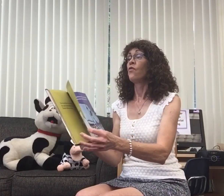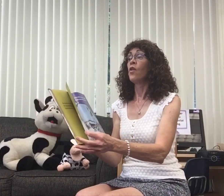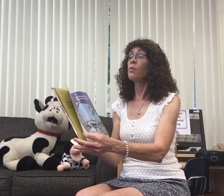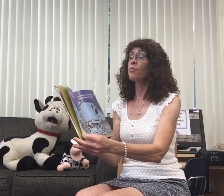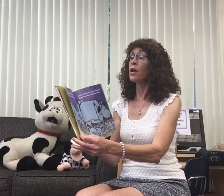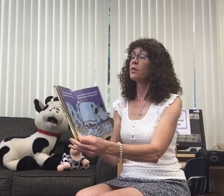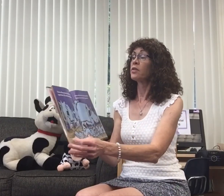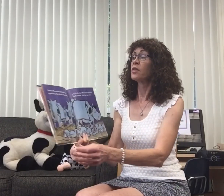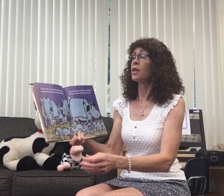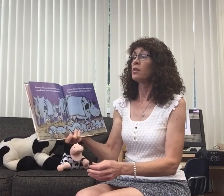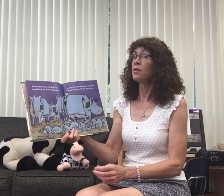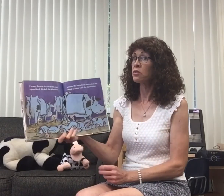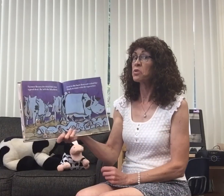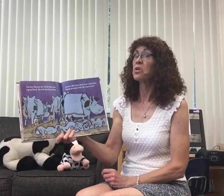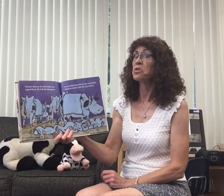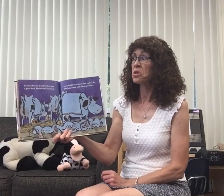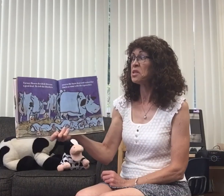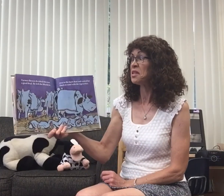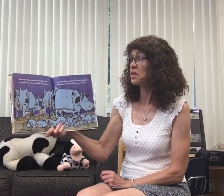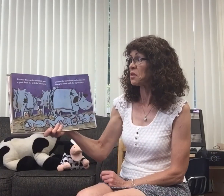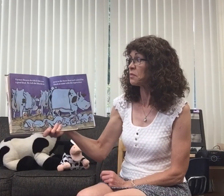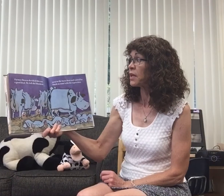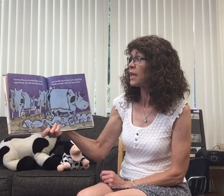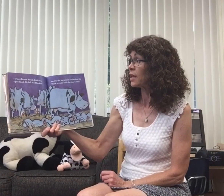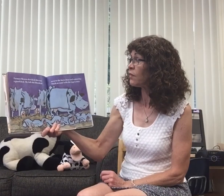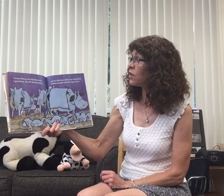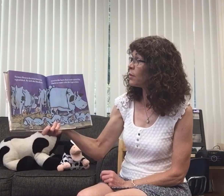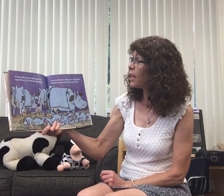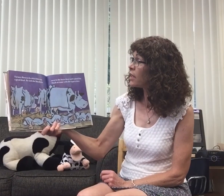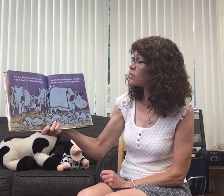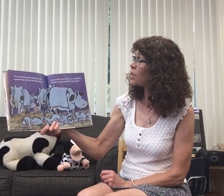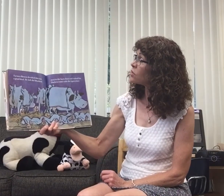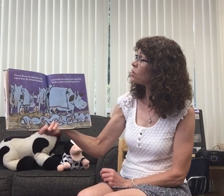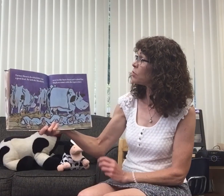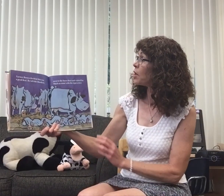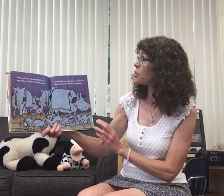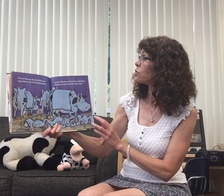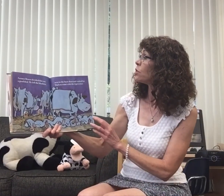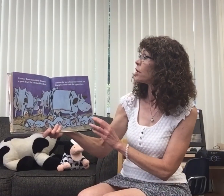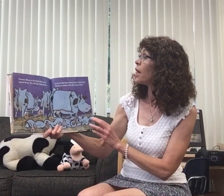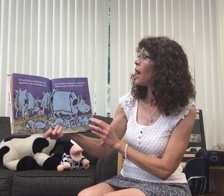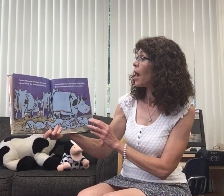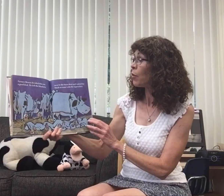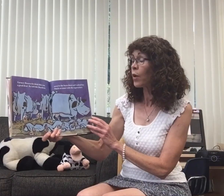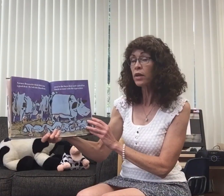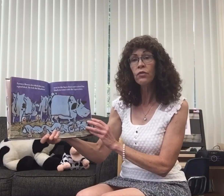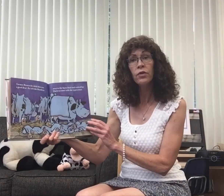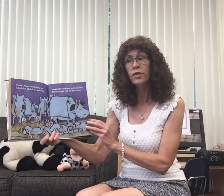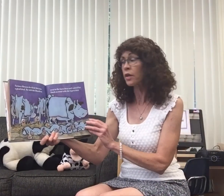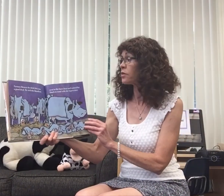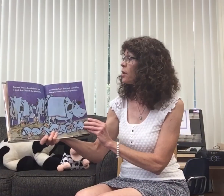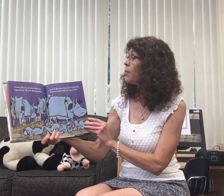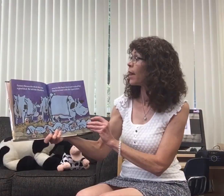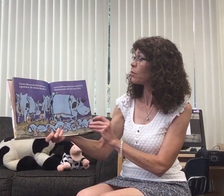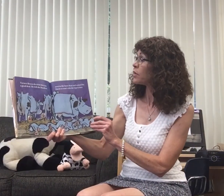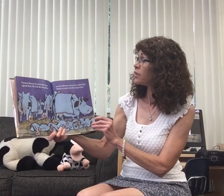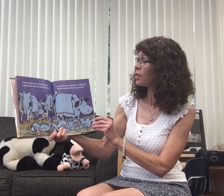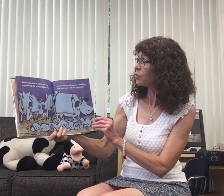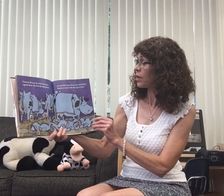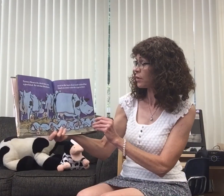Farmer Brown decided this was a good deal. He left the blankets next to the barn door and waited for Duck to come back with the typewriter.